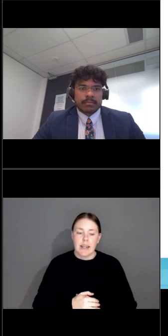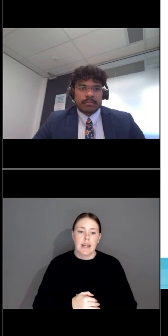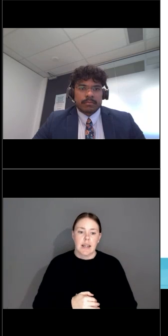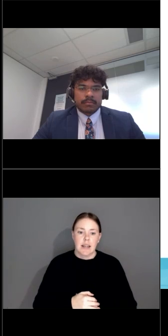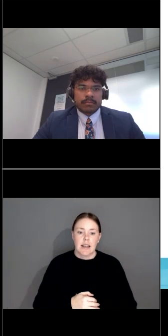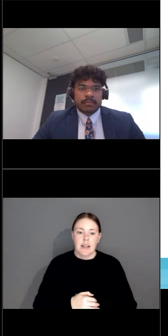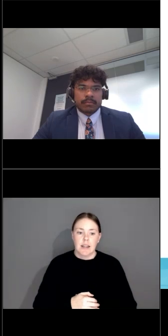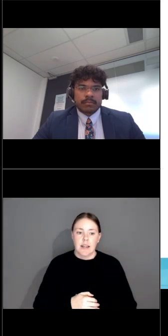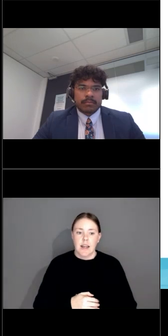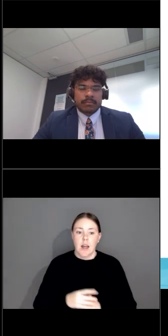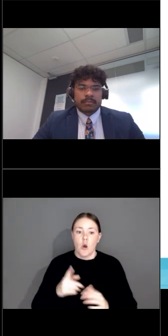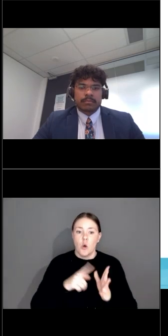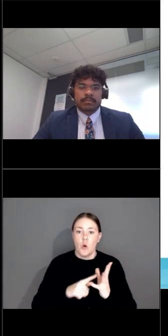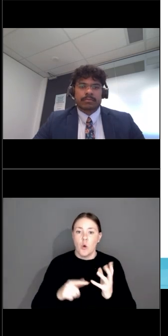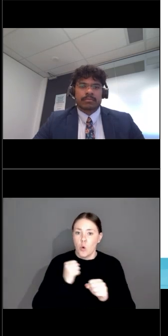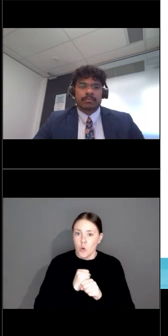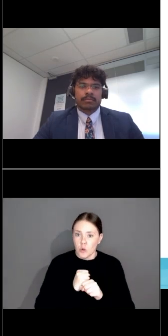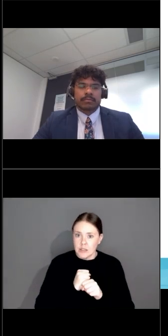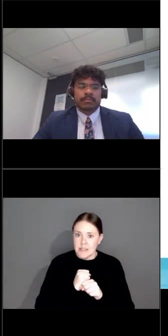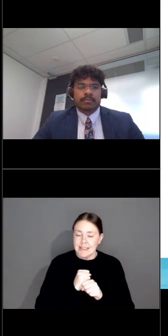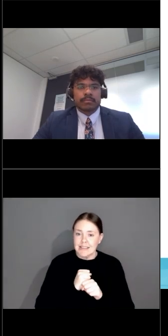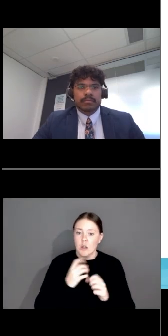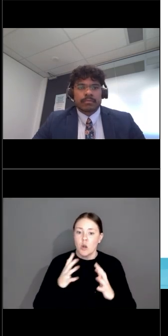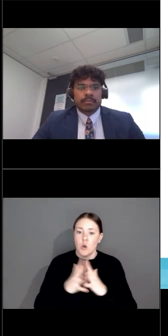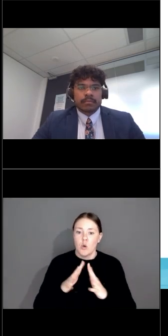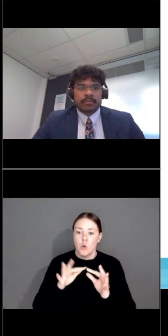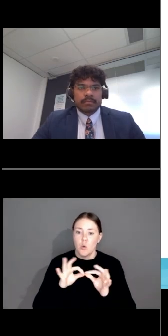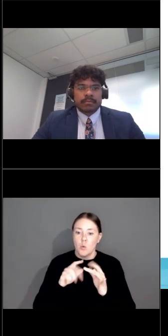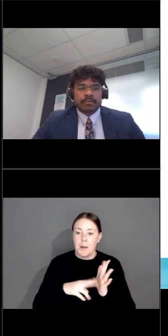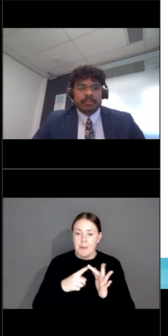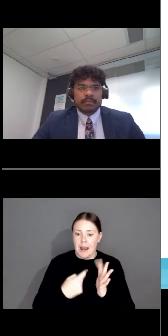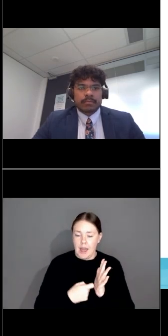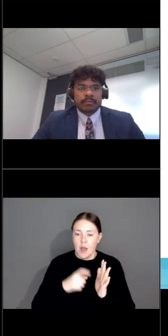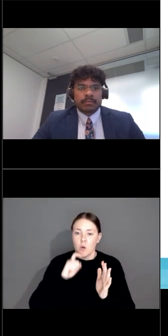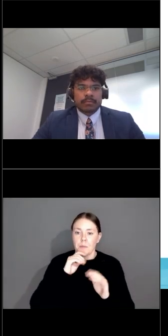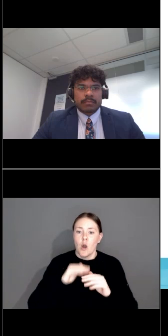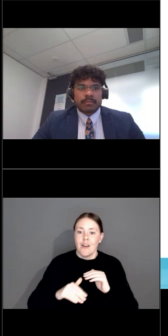webinar is going to be on applying for legal aid and navigating all all our processes so that's